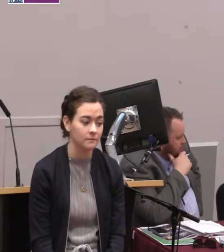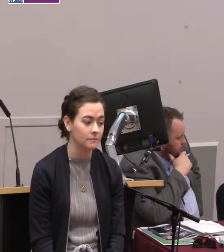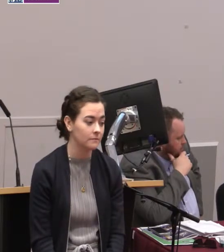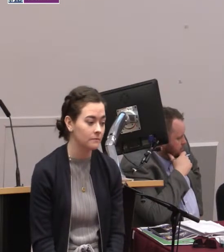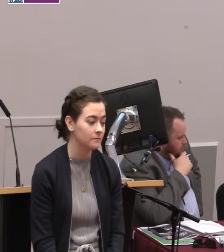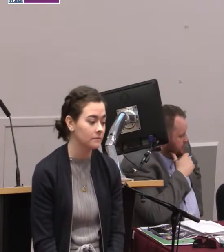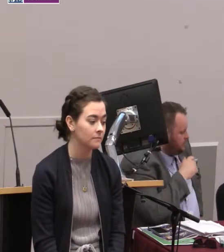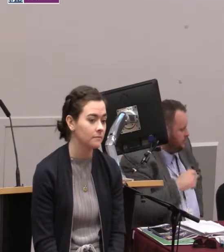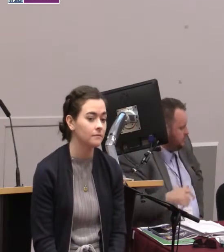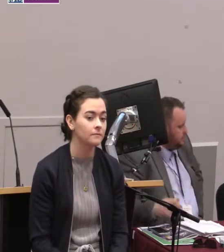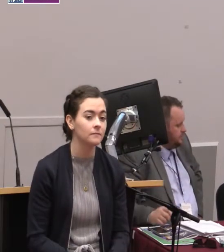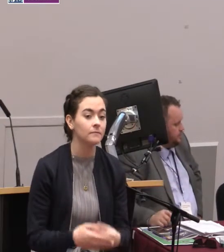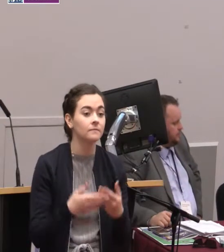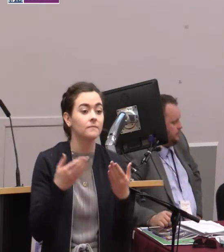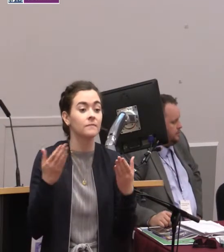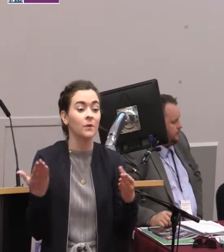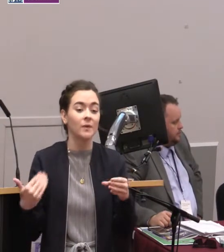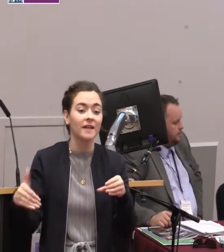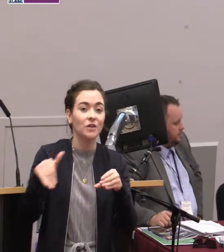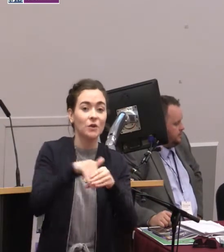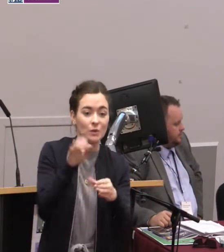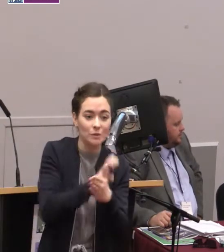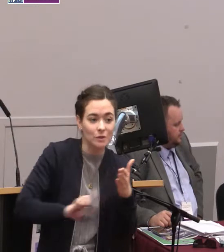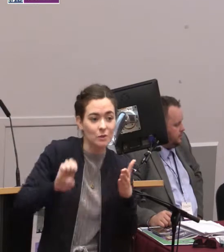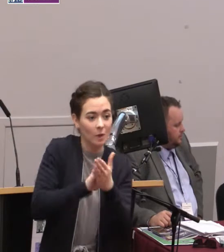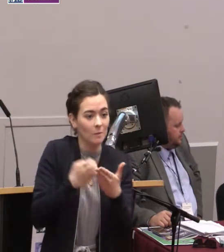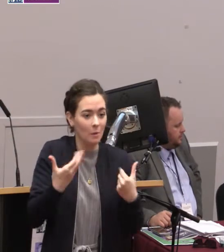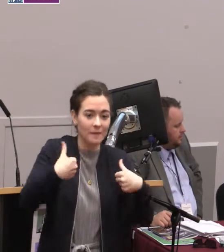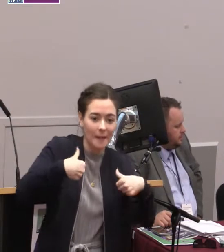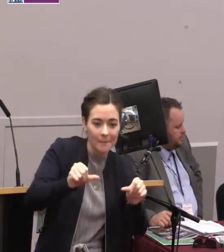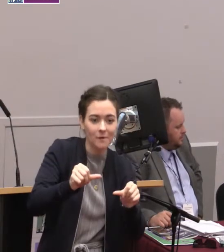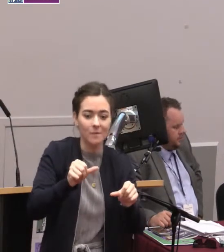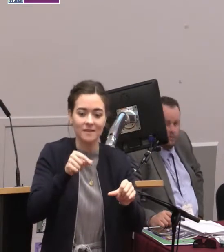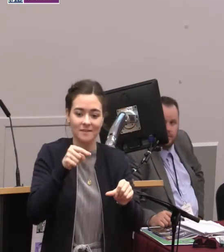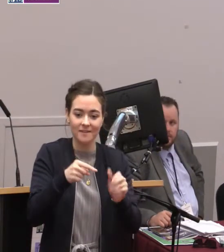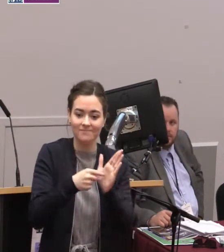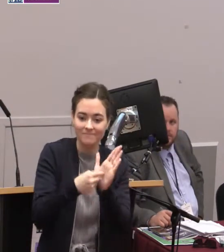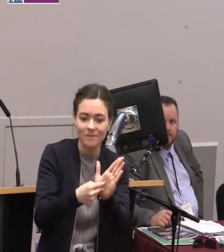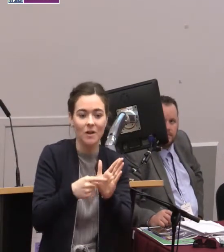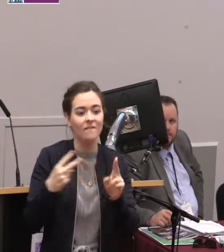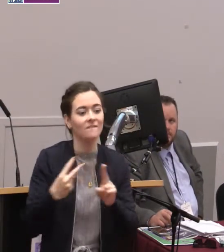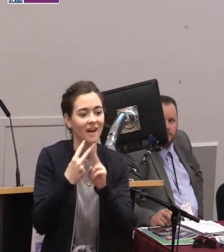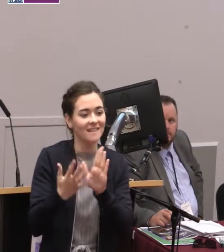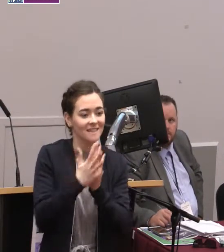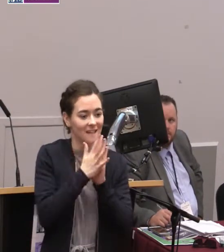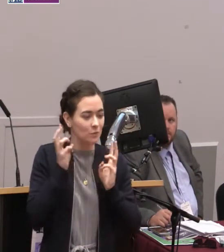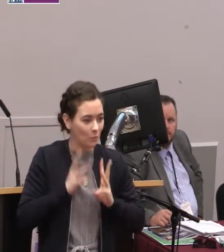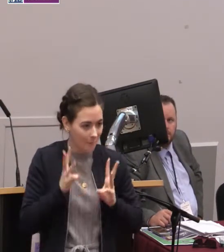So Inclusion Europe is currently implementing a project on violence against women with intellectual